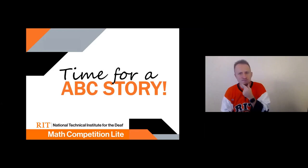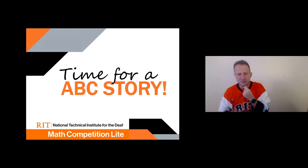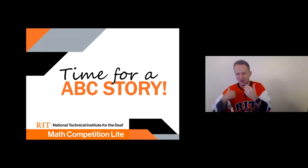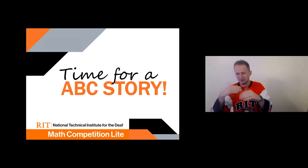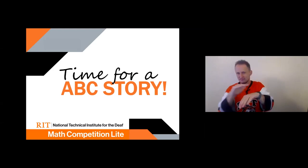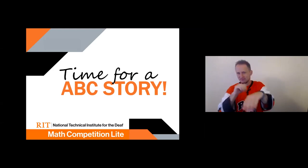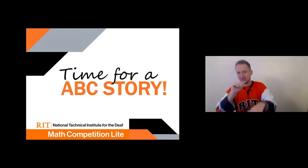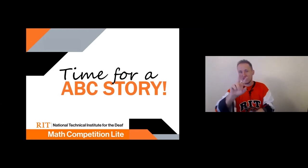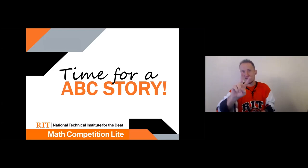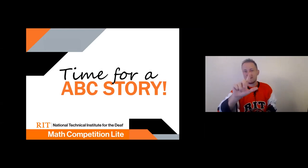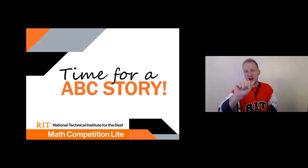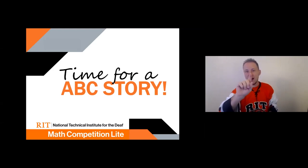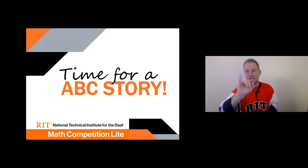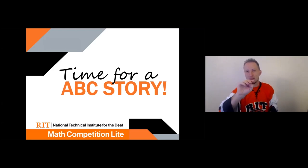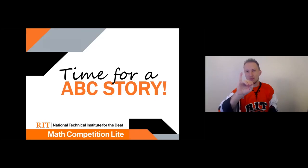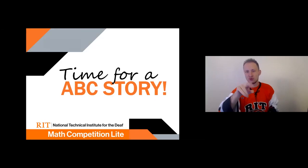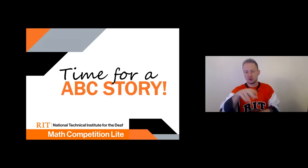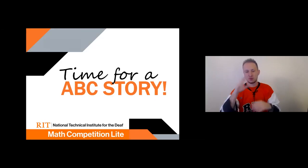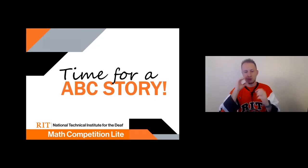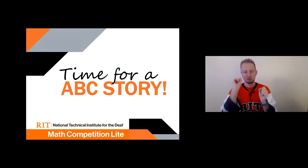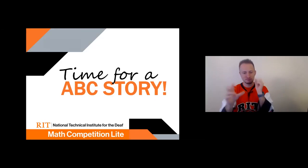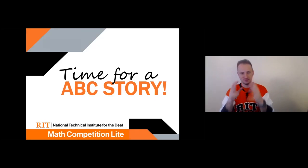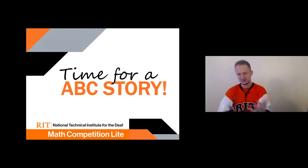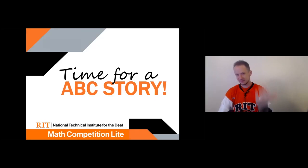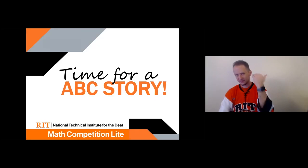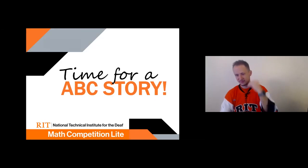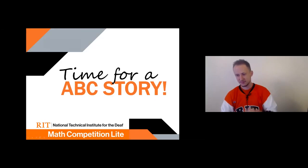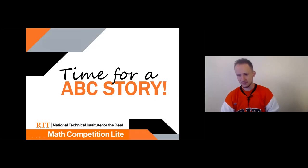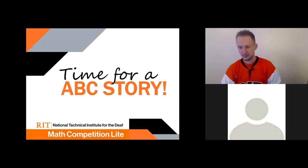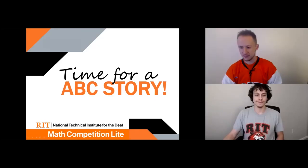Matt: Let me call on Vladimir.